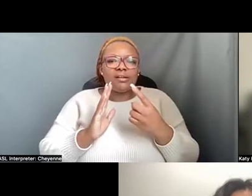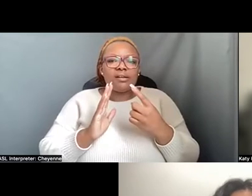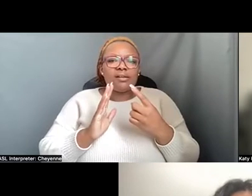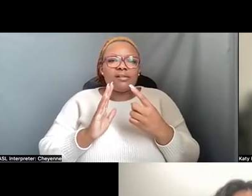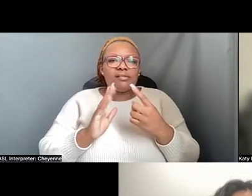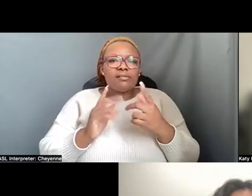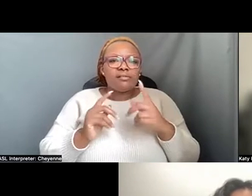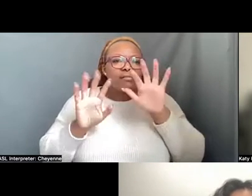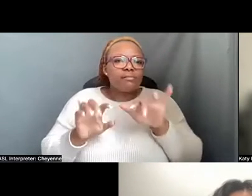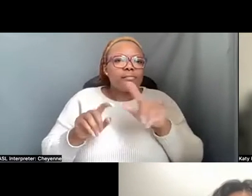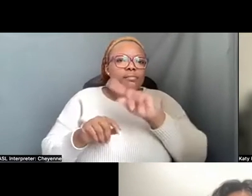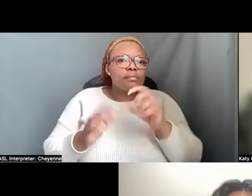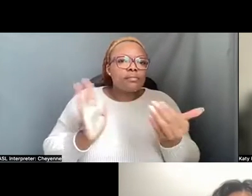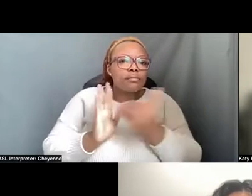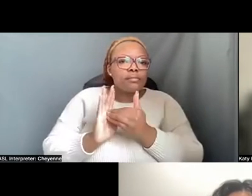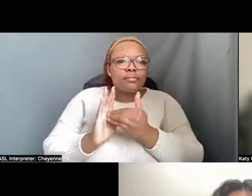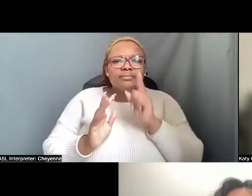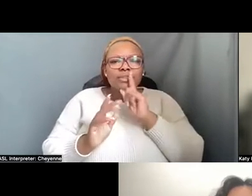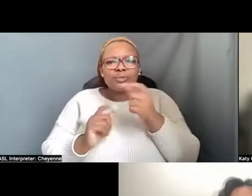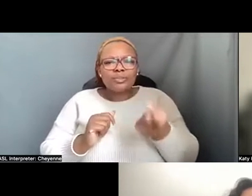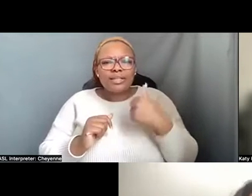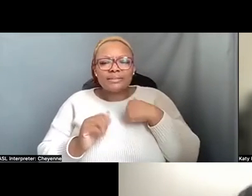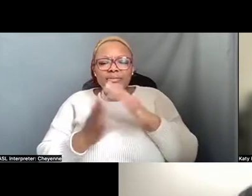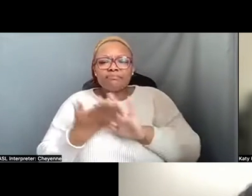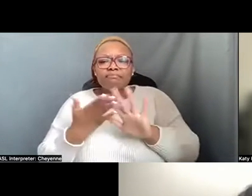retype that question. I'm not sure what is being asked.